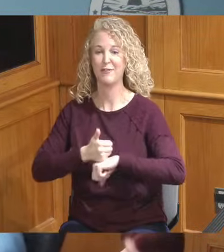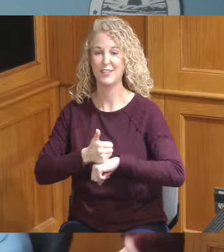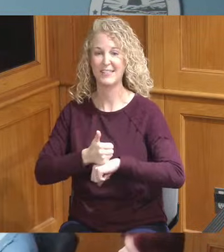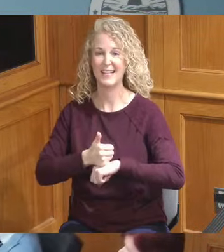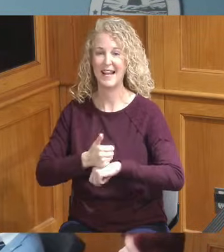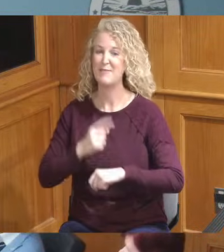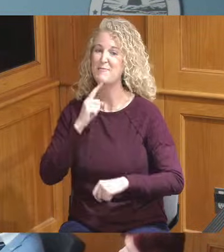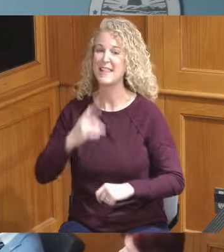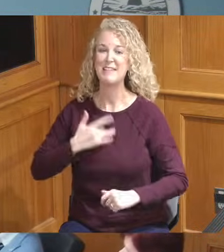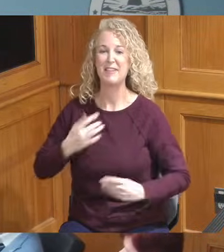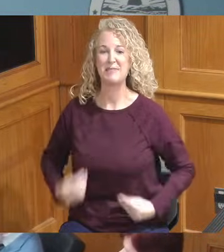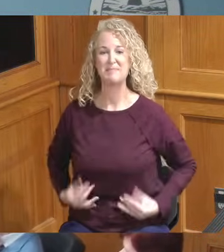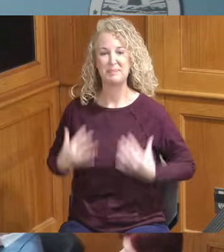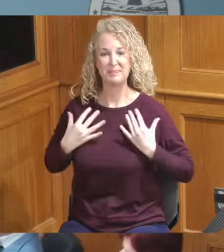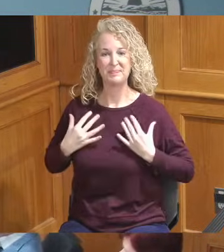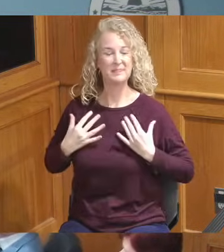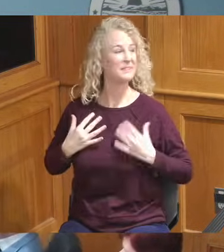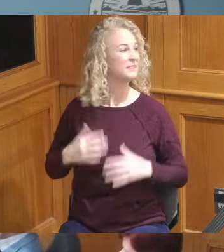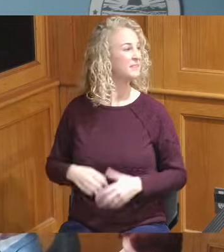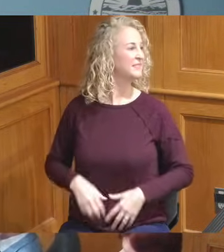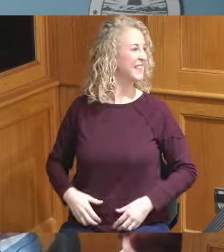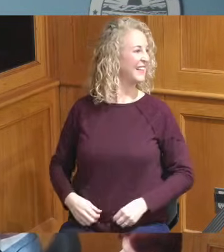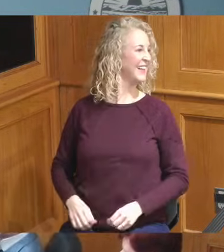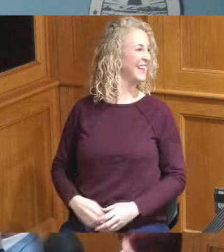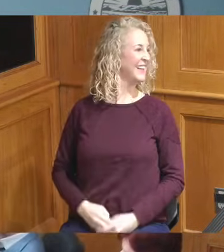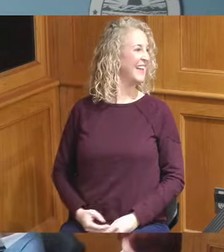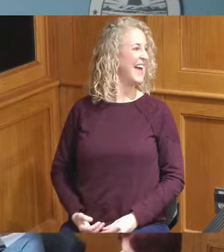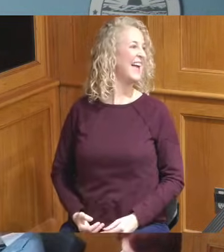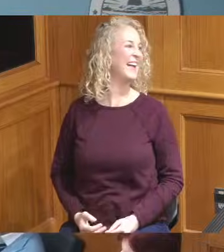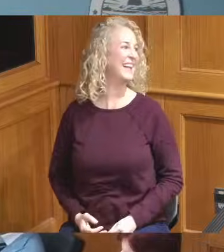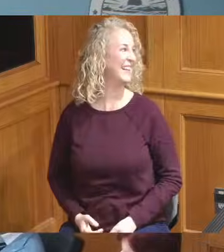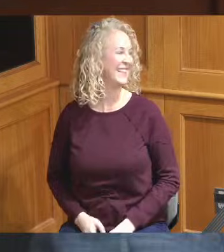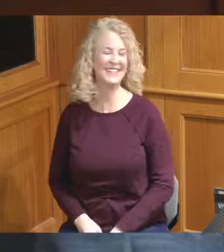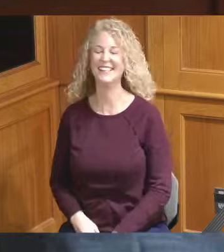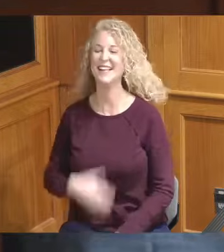inspirational. I think we should stop. I think we're good. We're good for the morning.